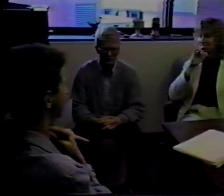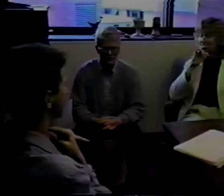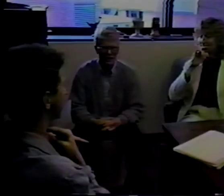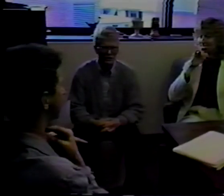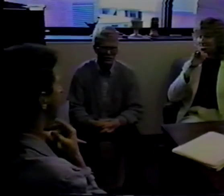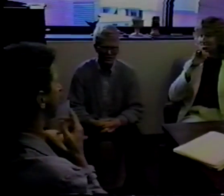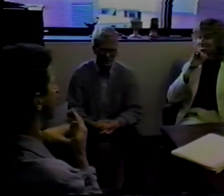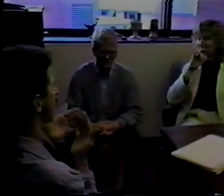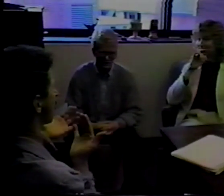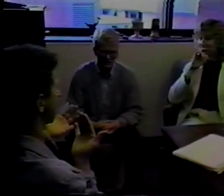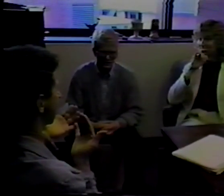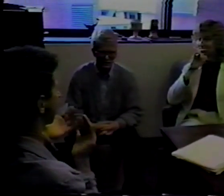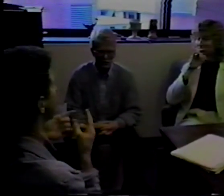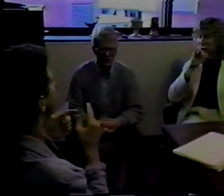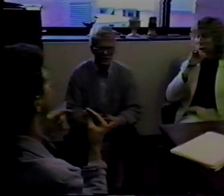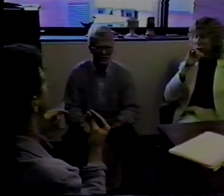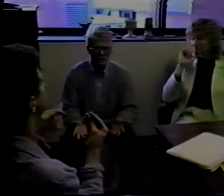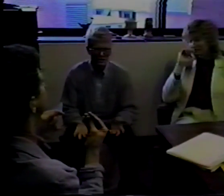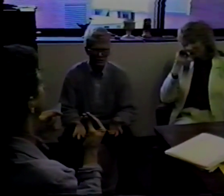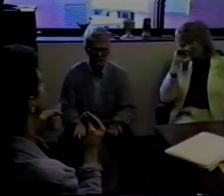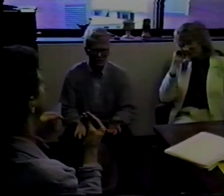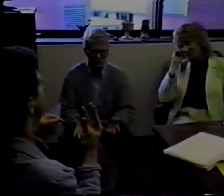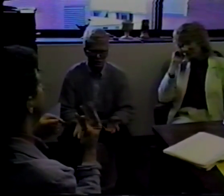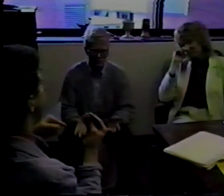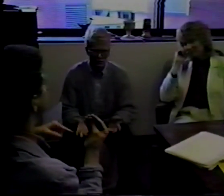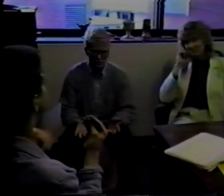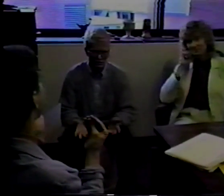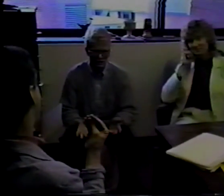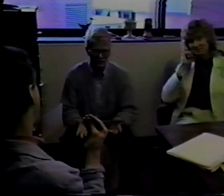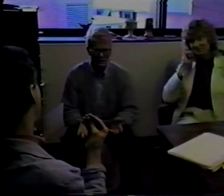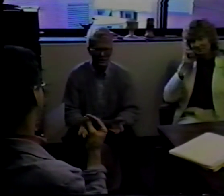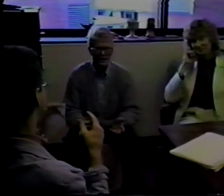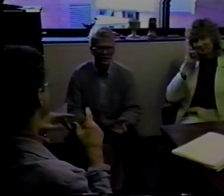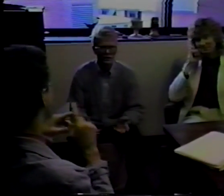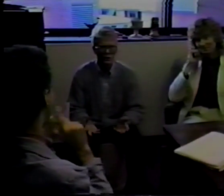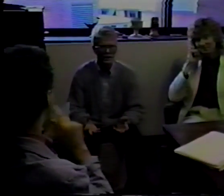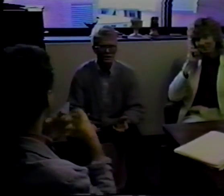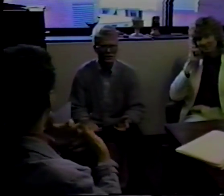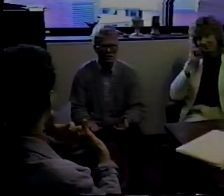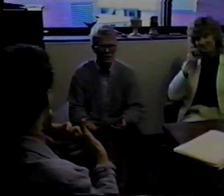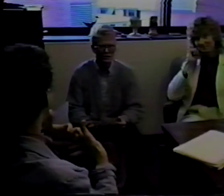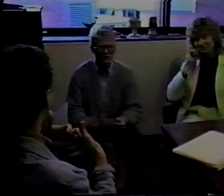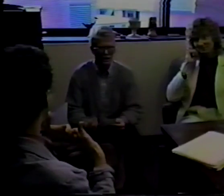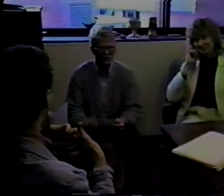a light indicator flashes a lot so you think that possibly it's the voice portion of it. And then you wait until the light flashes